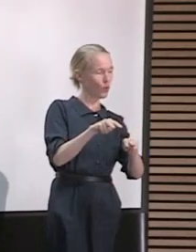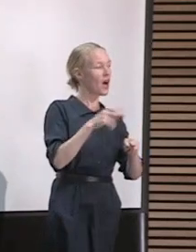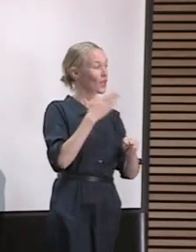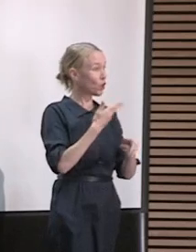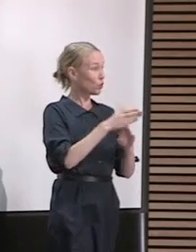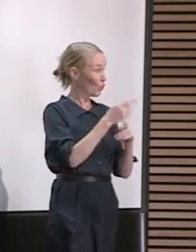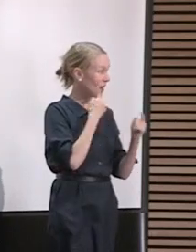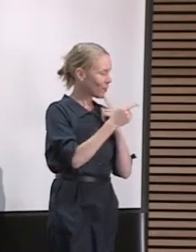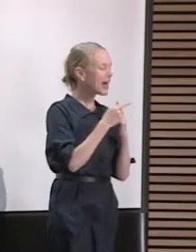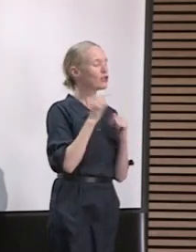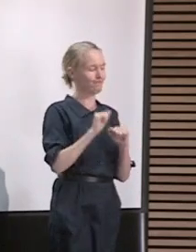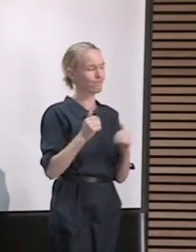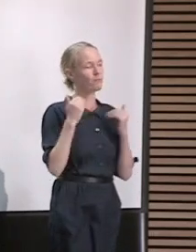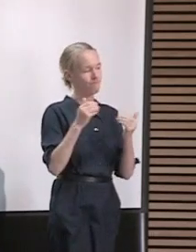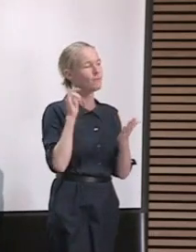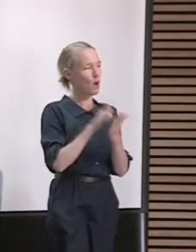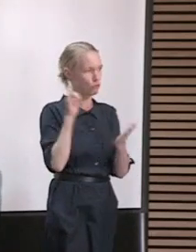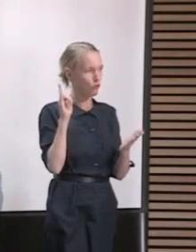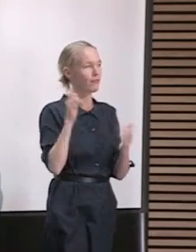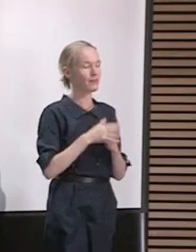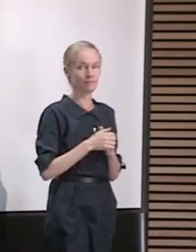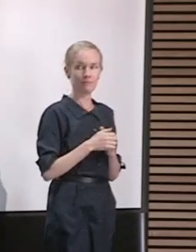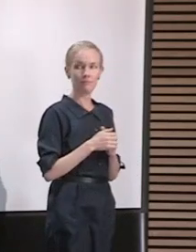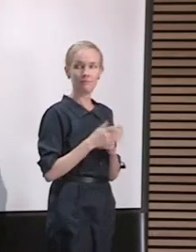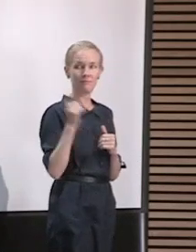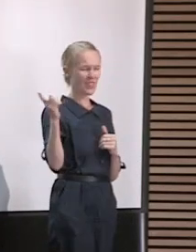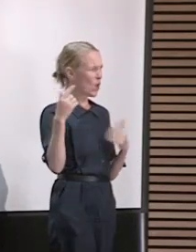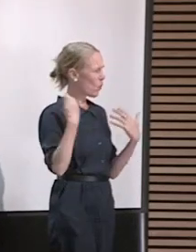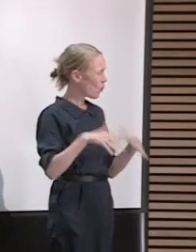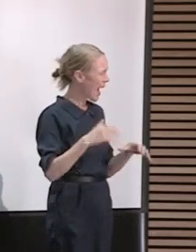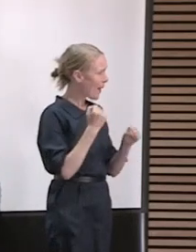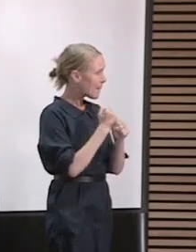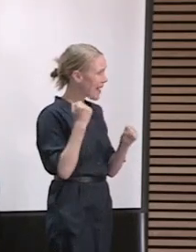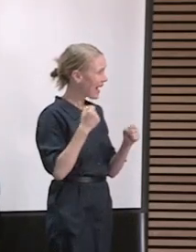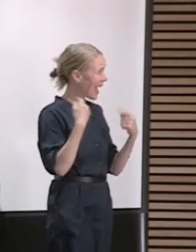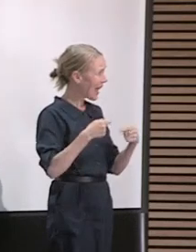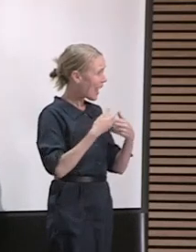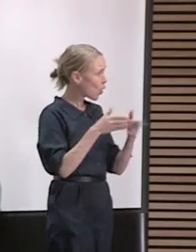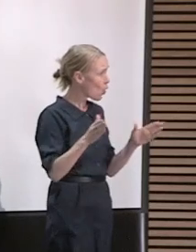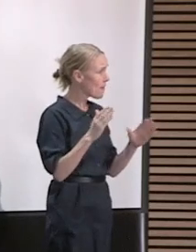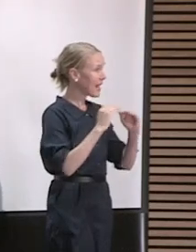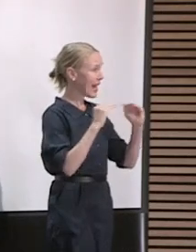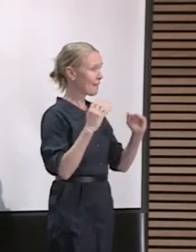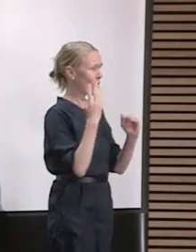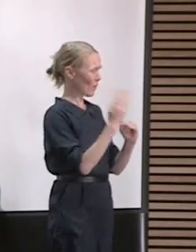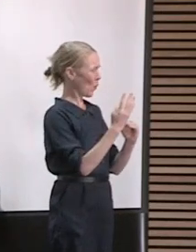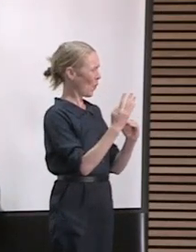to reassess the application, and it was on the basis of their updated advice that I then gave the approval for the